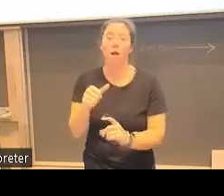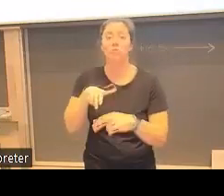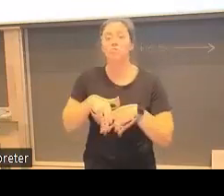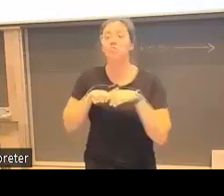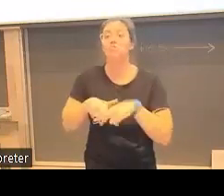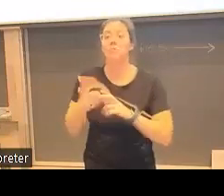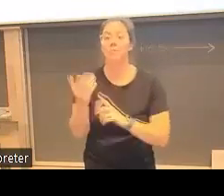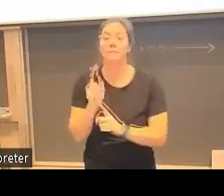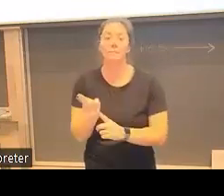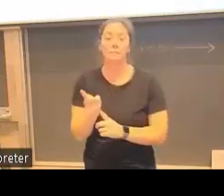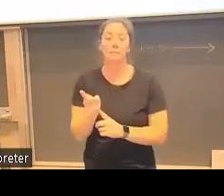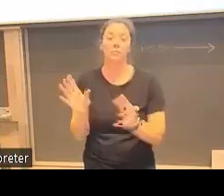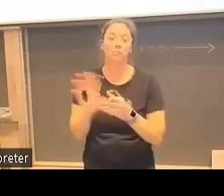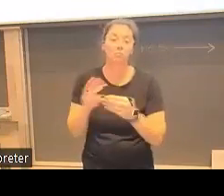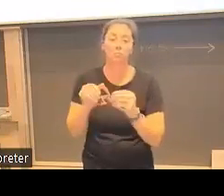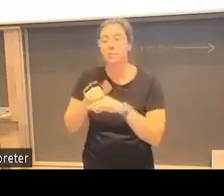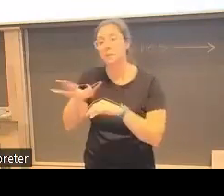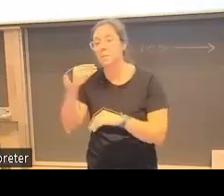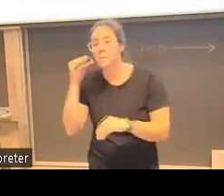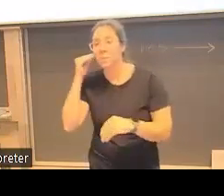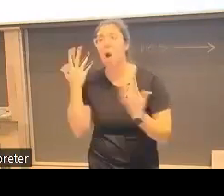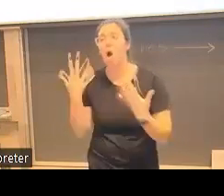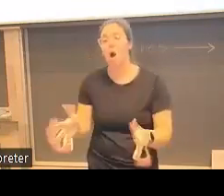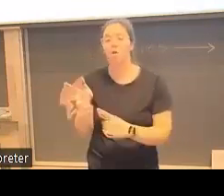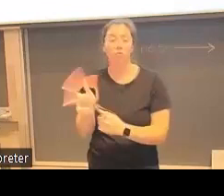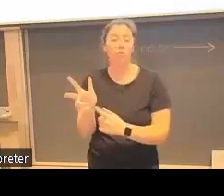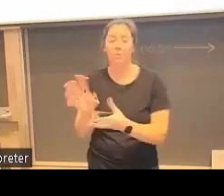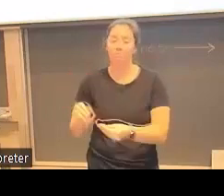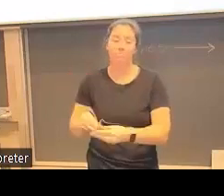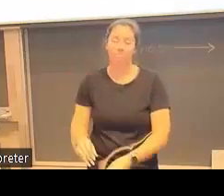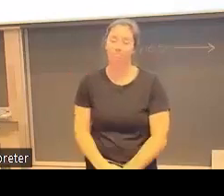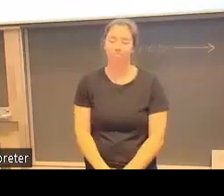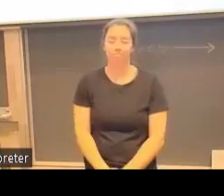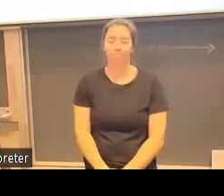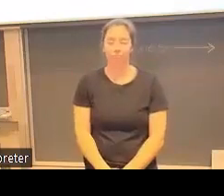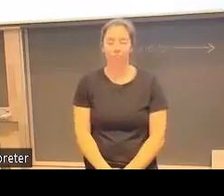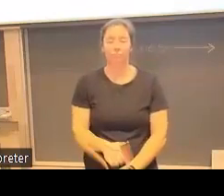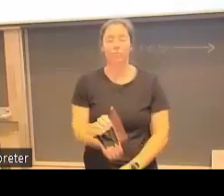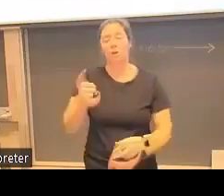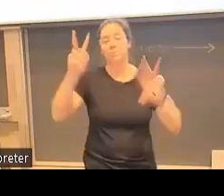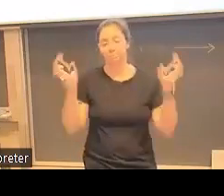about spending sending him home when I've already spent three minutes on the topic and for another I